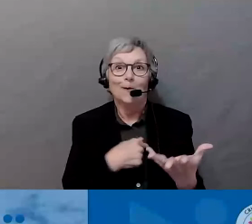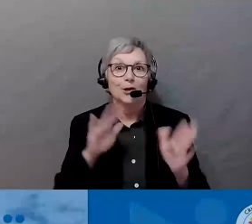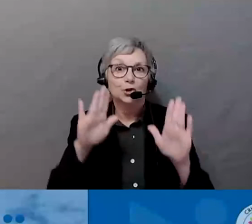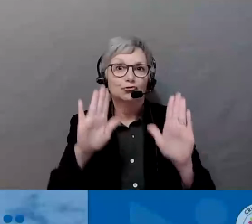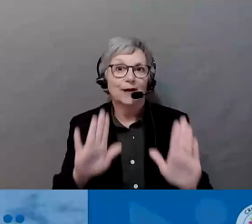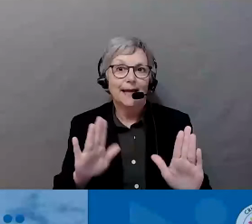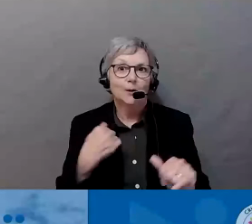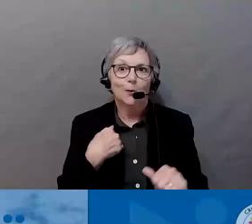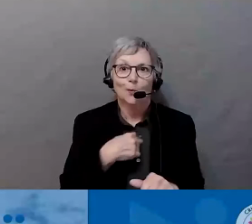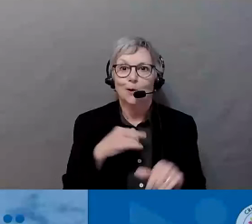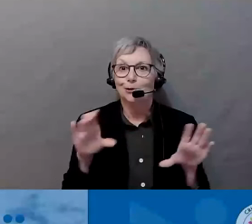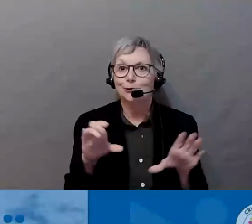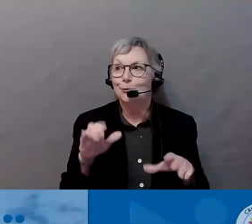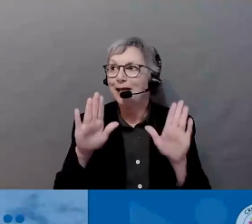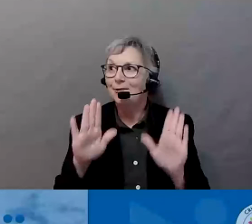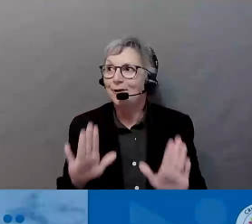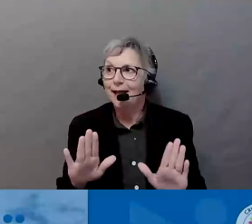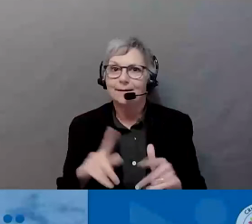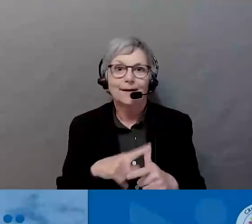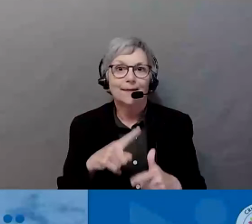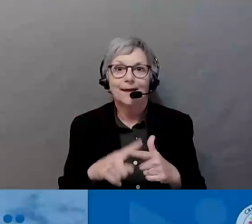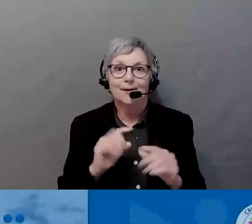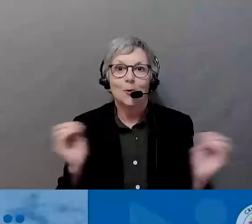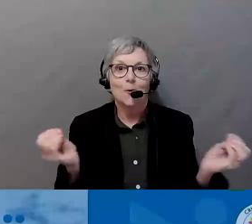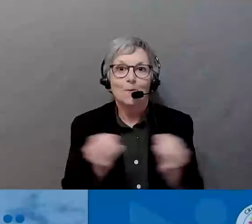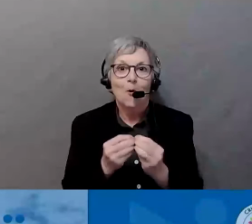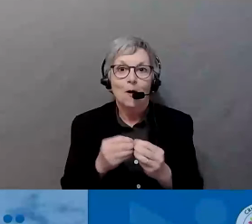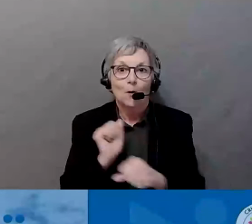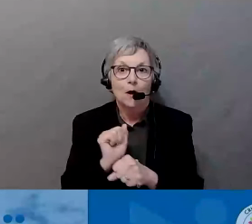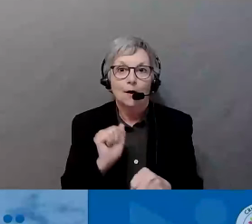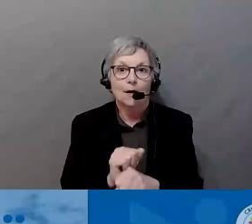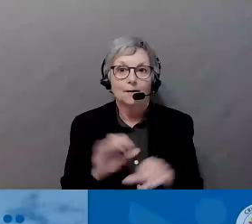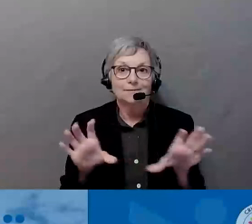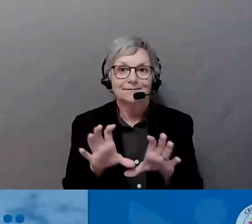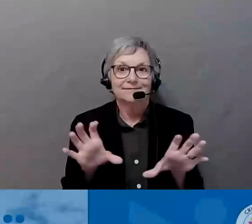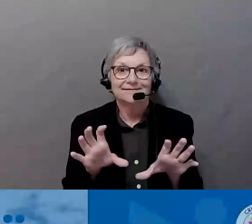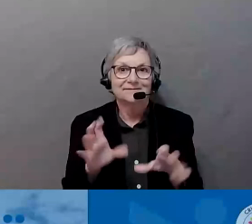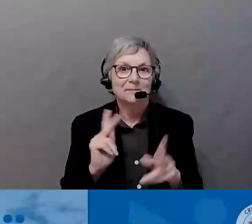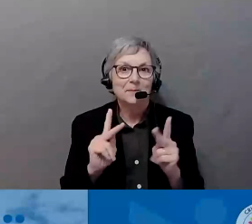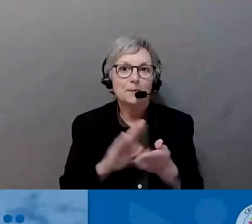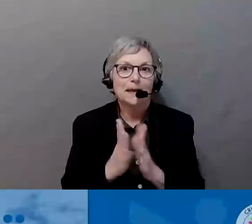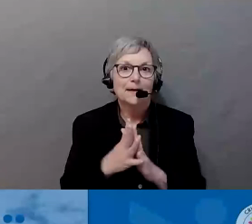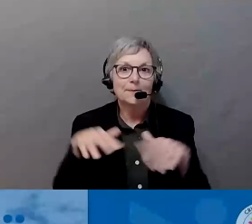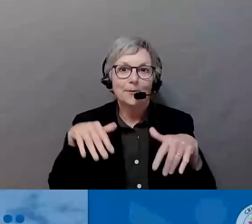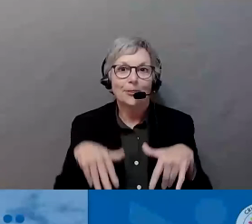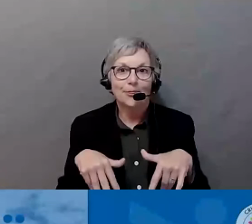THE MOVEMENT STOPS. THAT IS REALLY SOMETHING THAT WE NEED TO BE